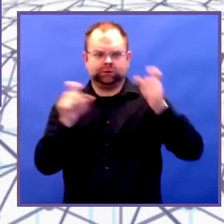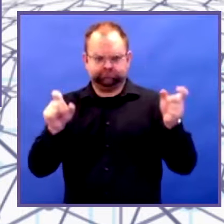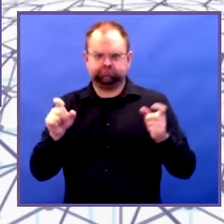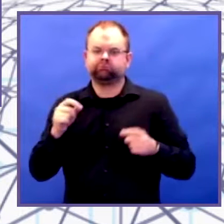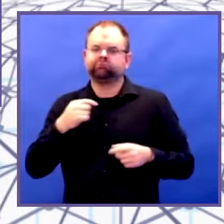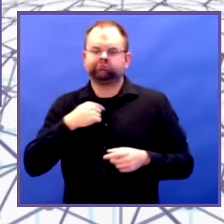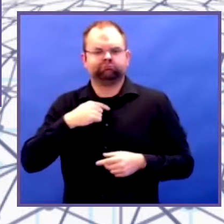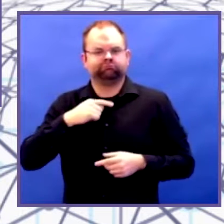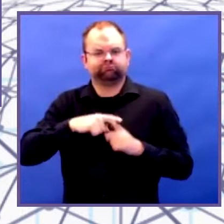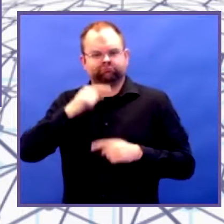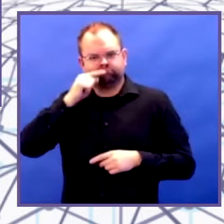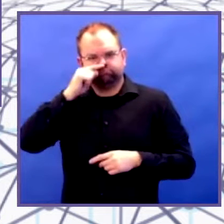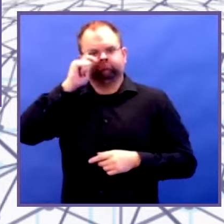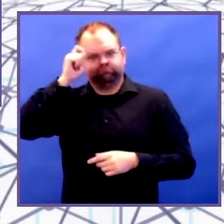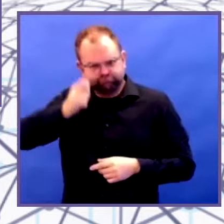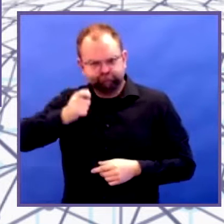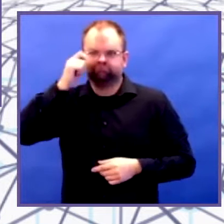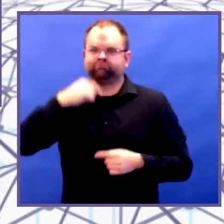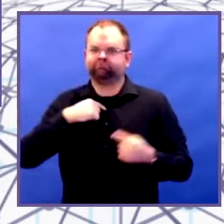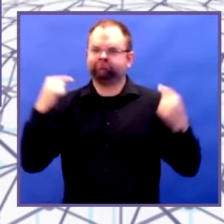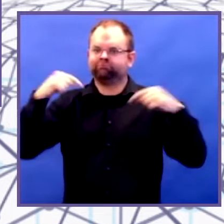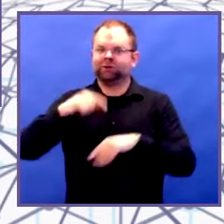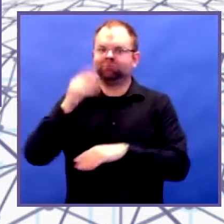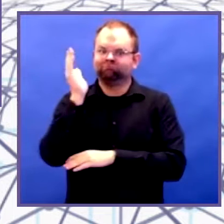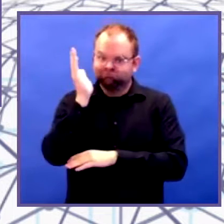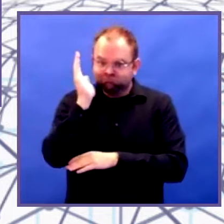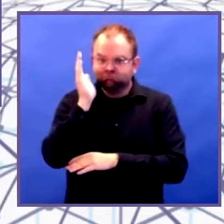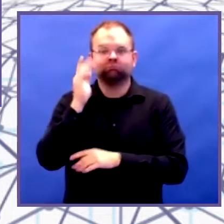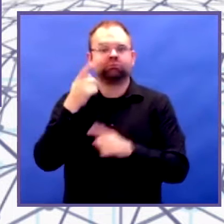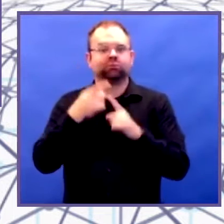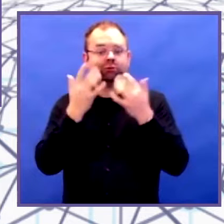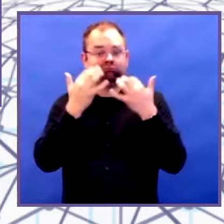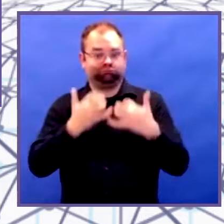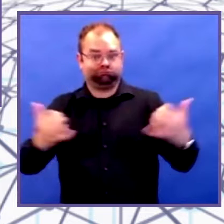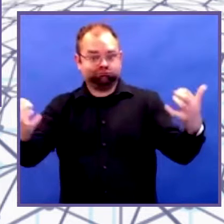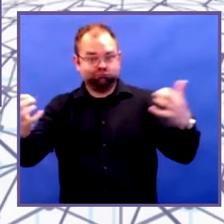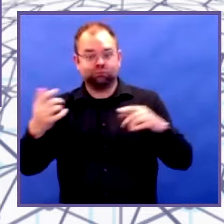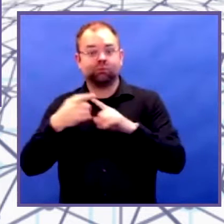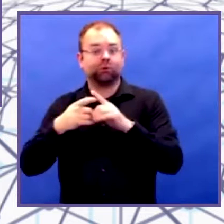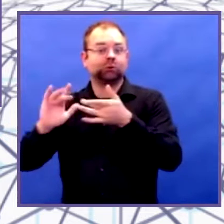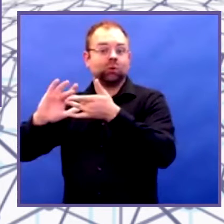setting with children who had significant multiple disabilities.